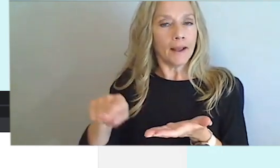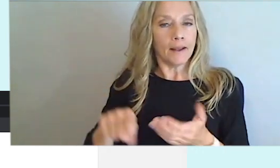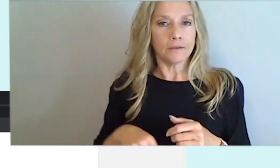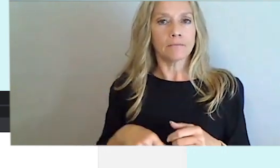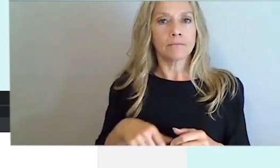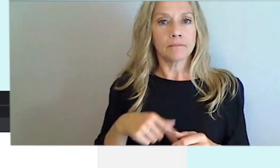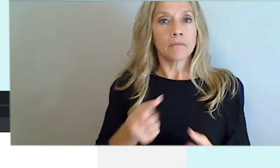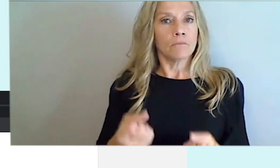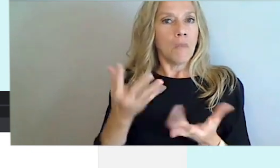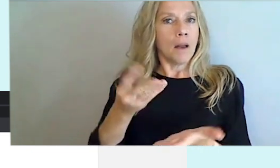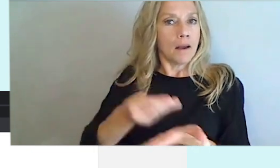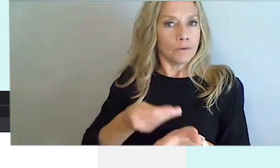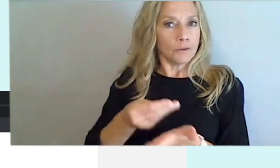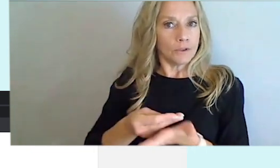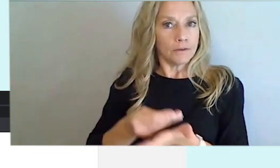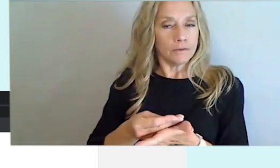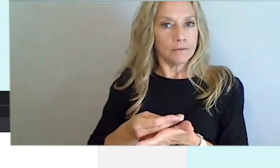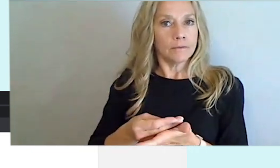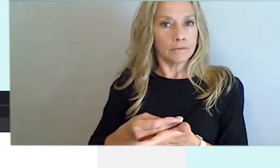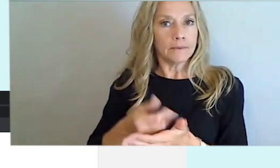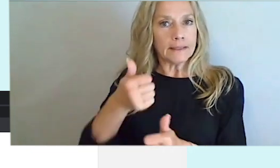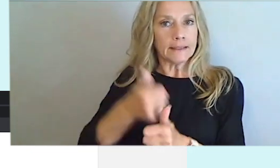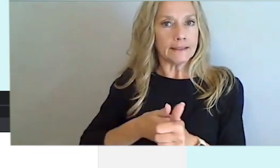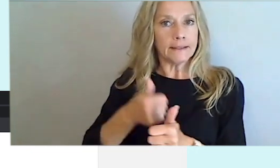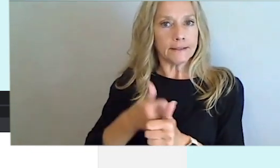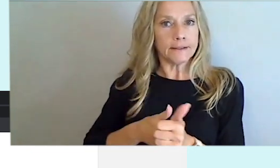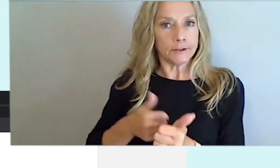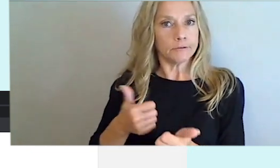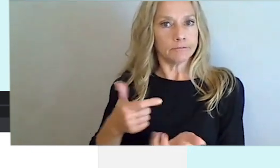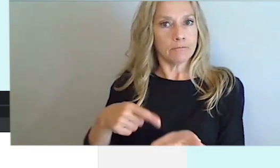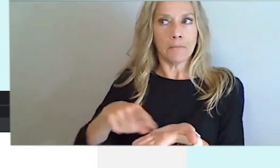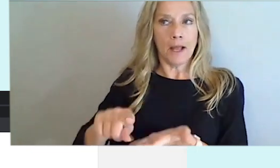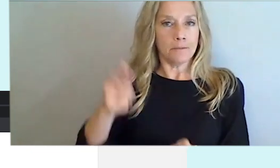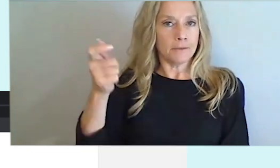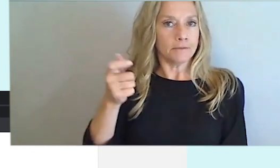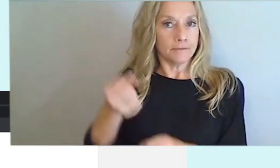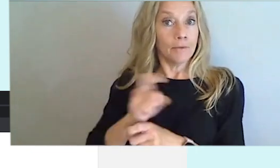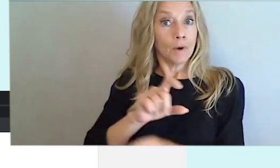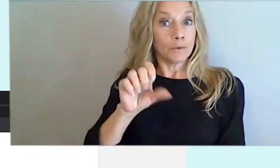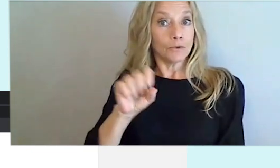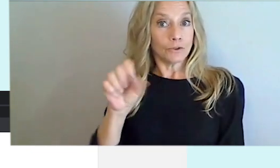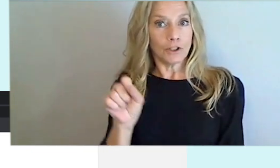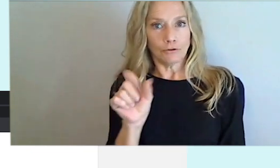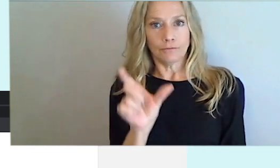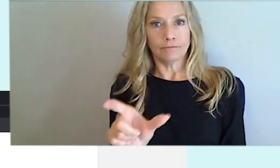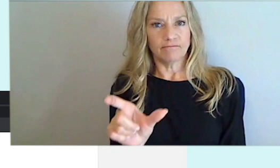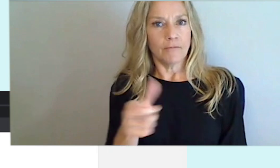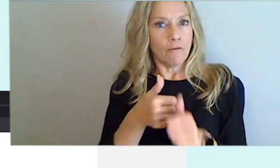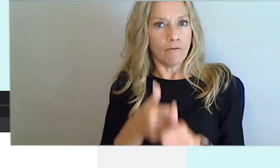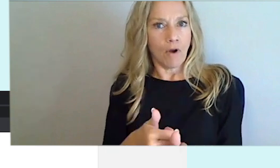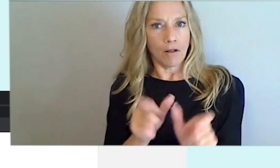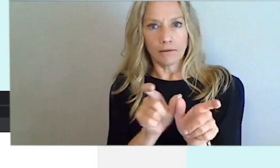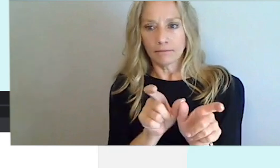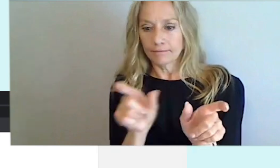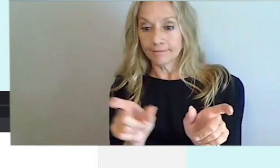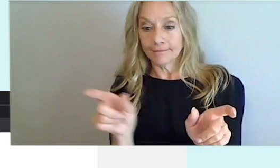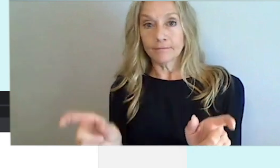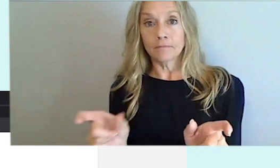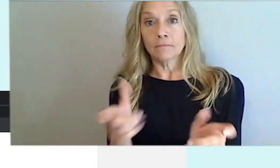how much is each payment from this Social Security field. You may also need to provide answers to questions